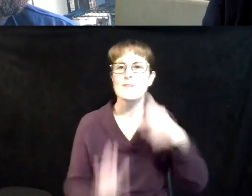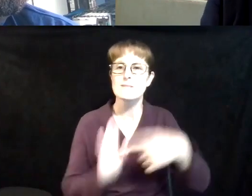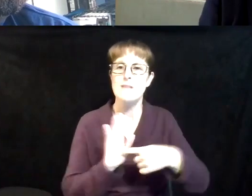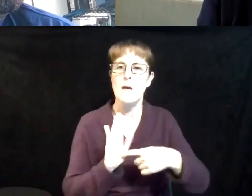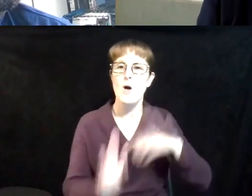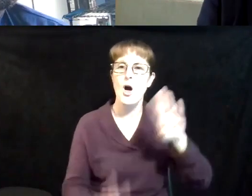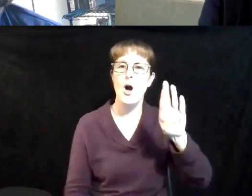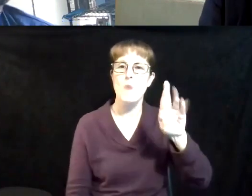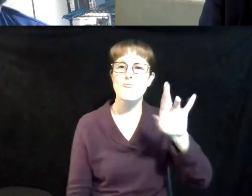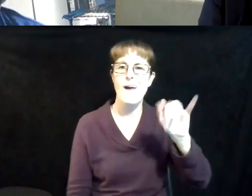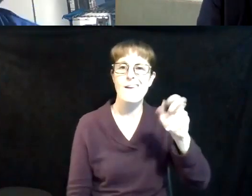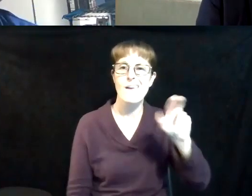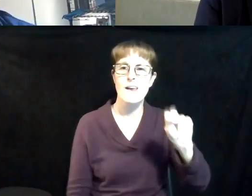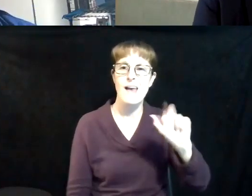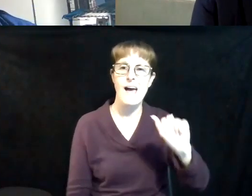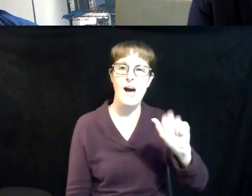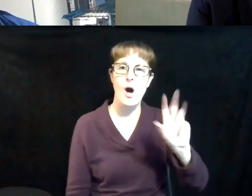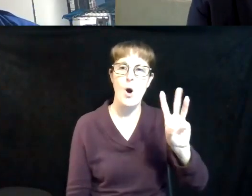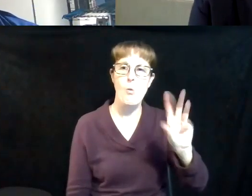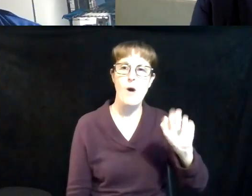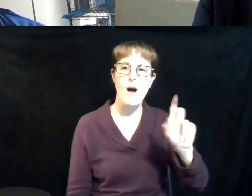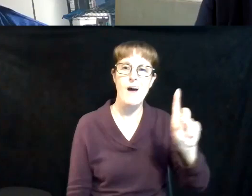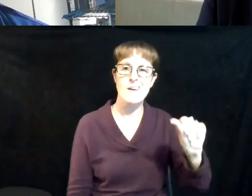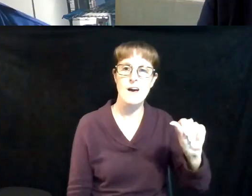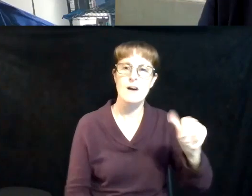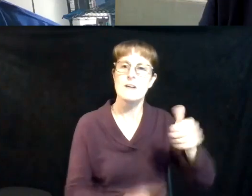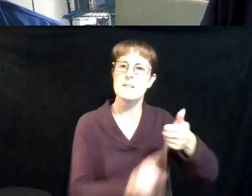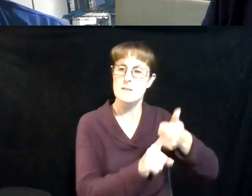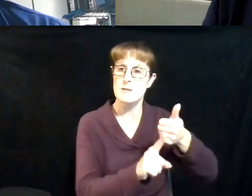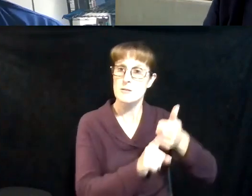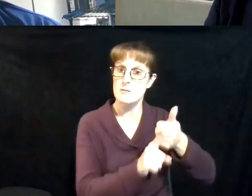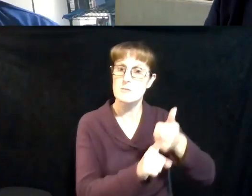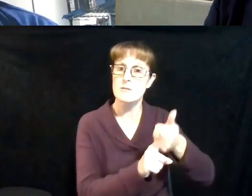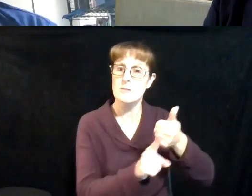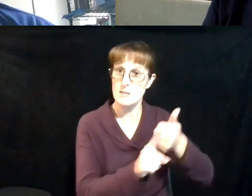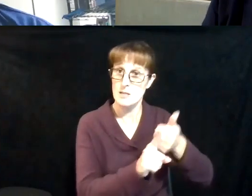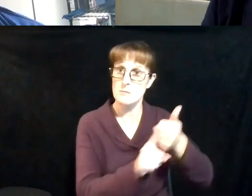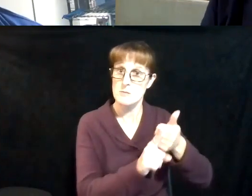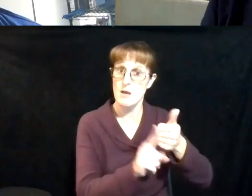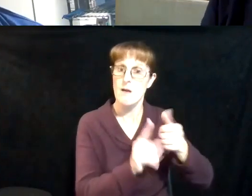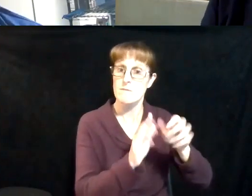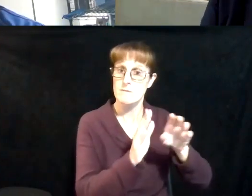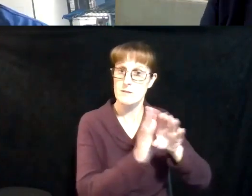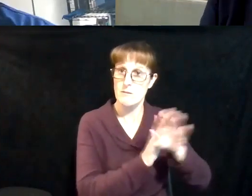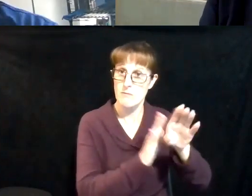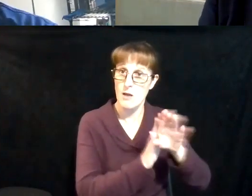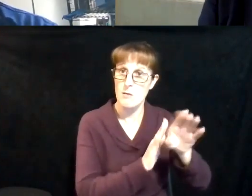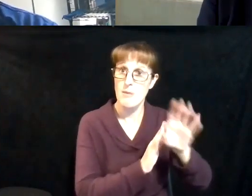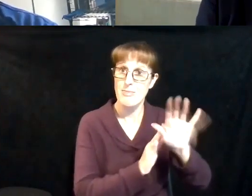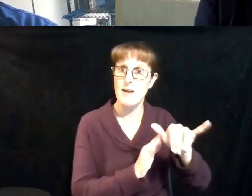who was involved in the development of the self-injurious behavior inhibiting system.